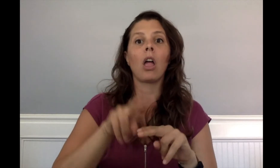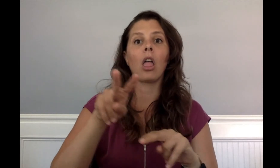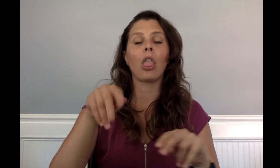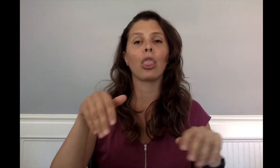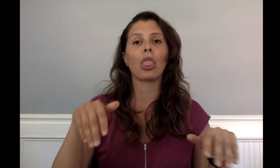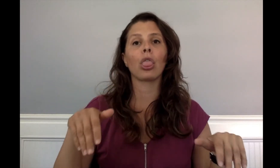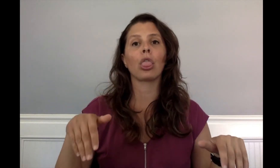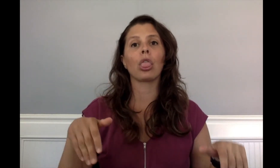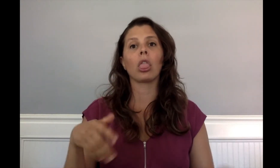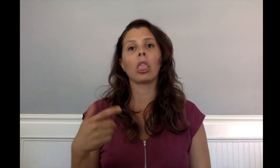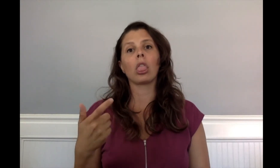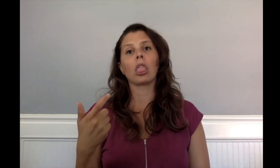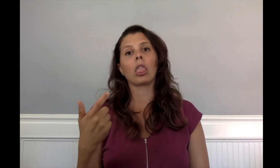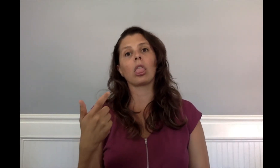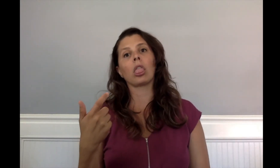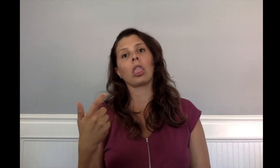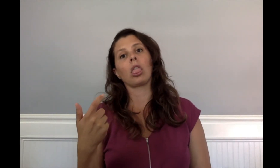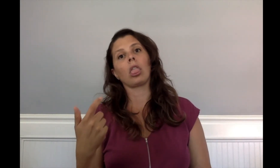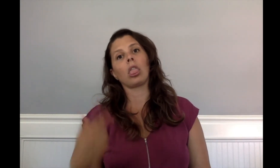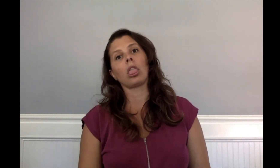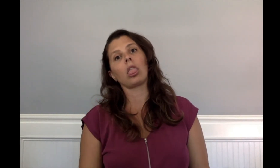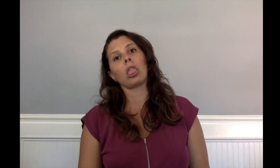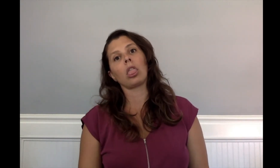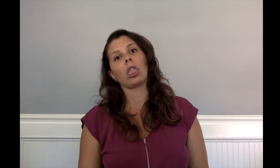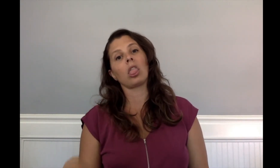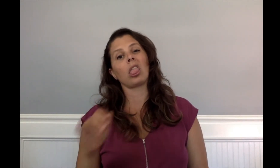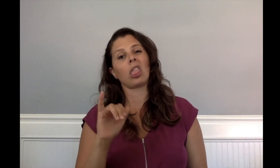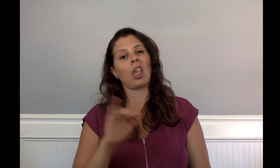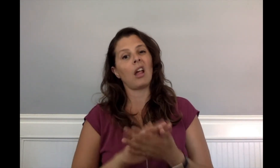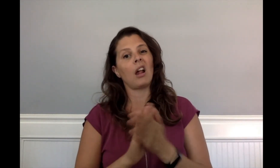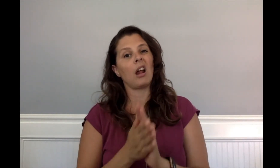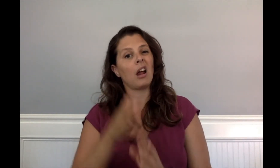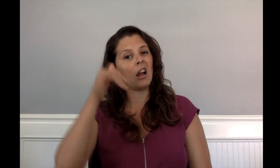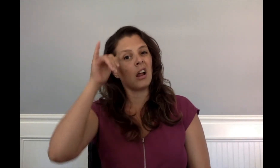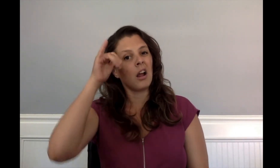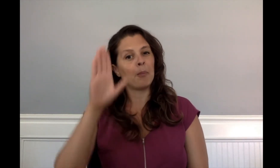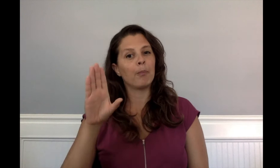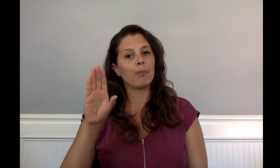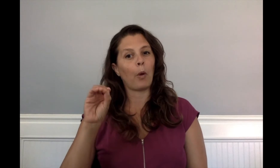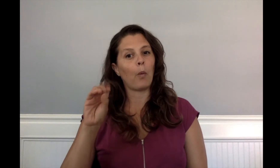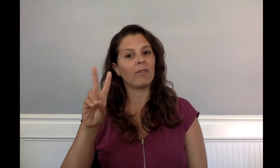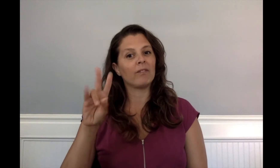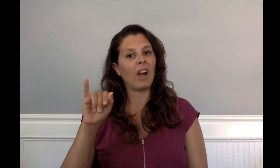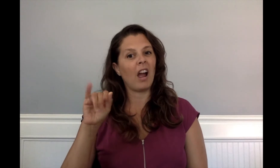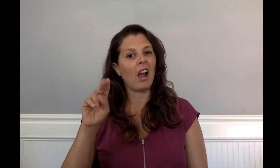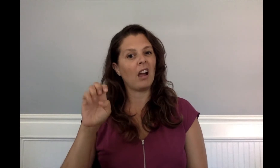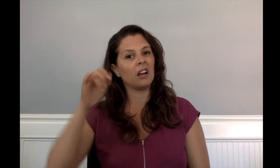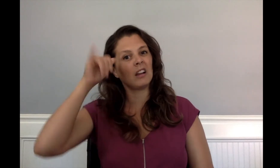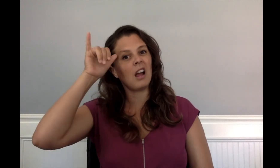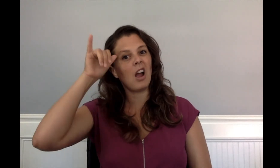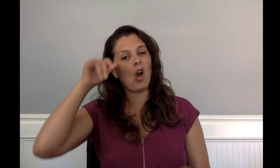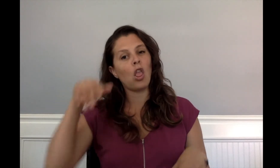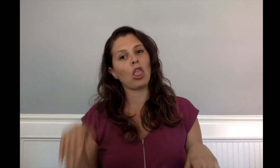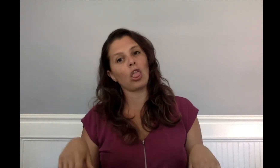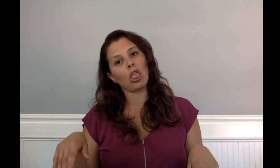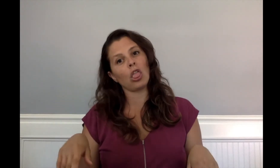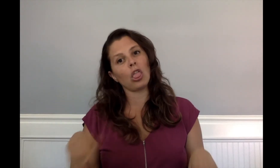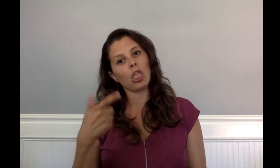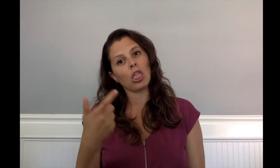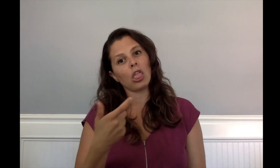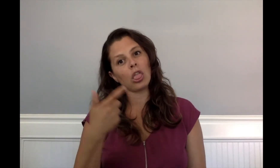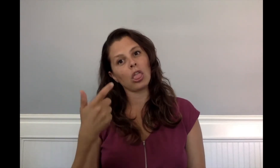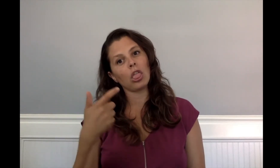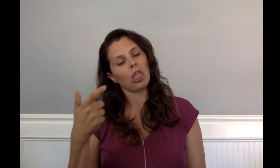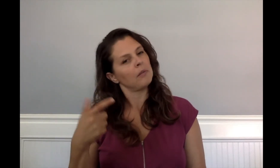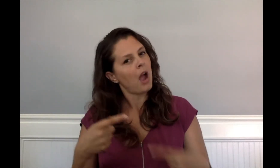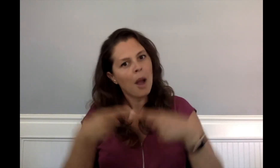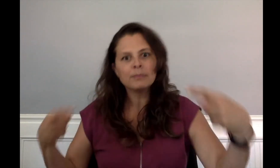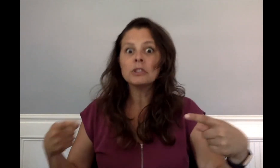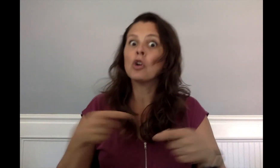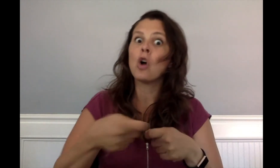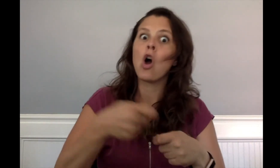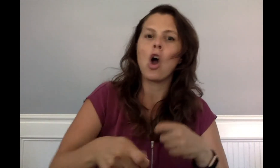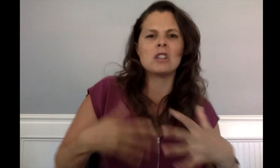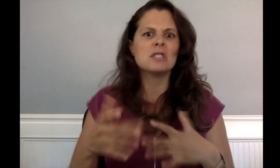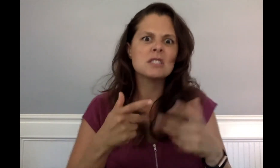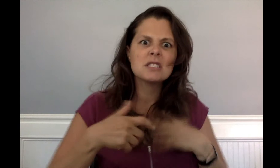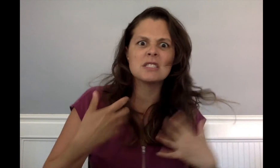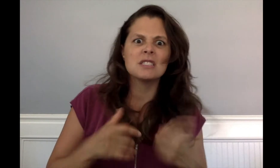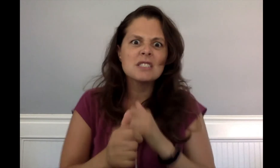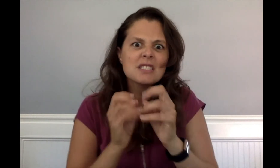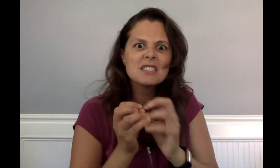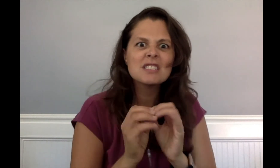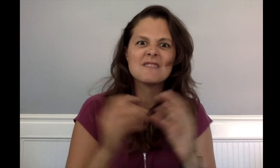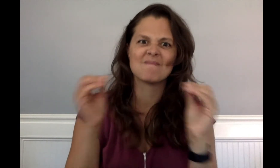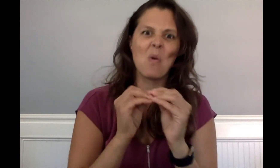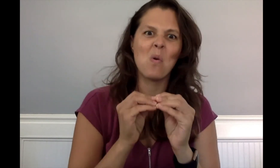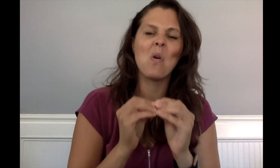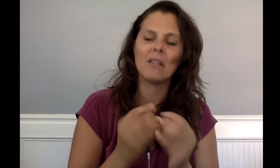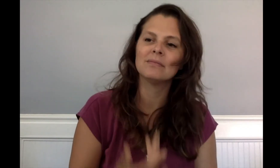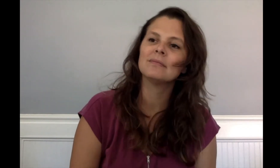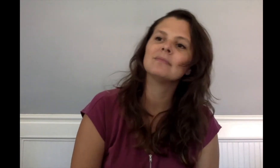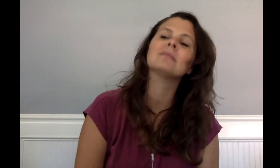lulls them into bovine numbness.